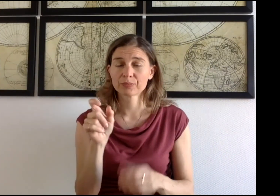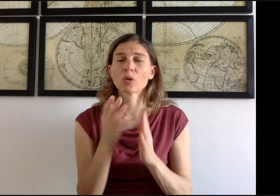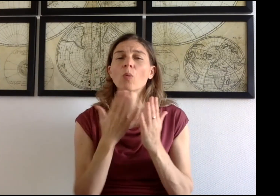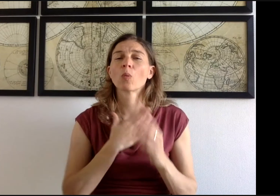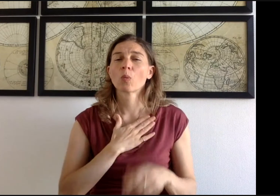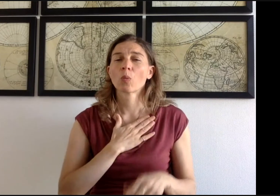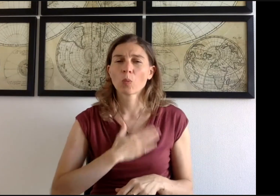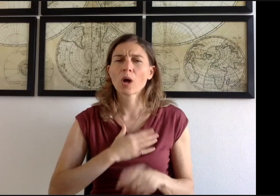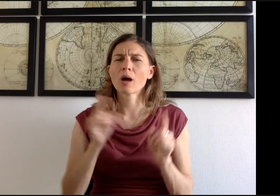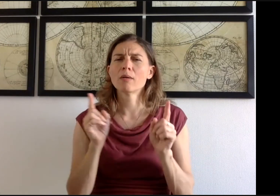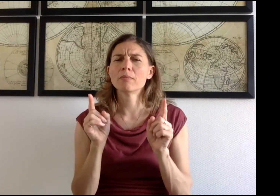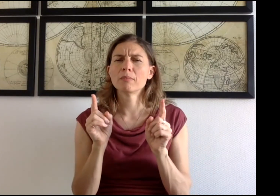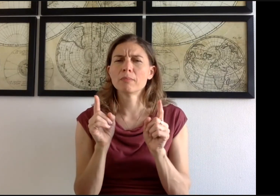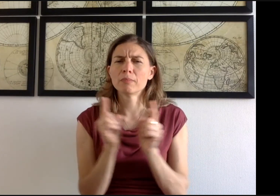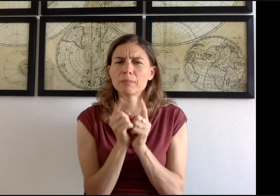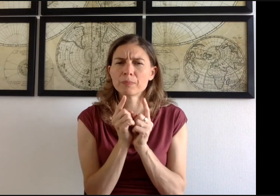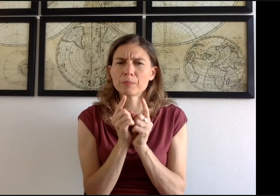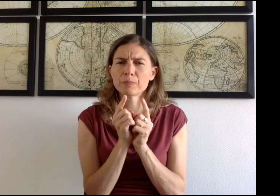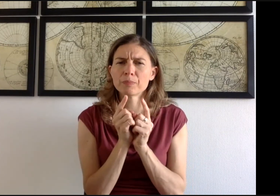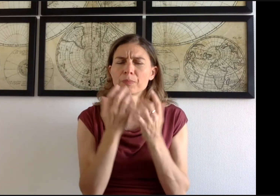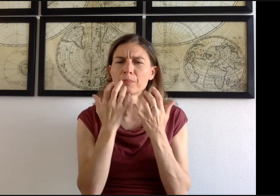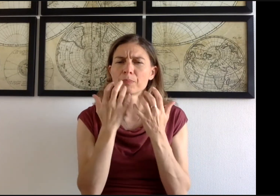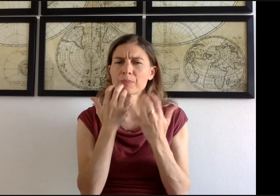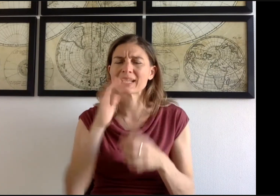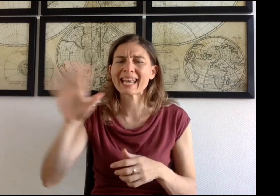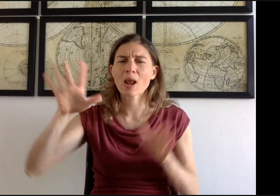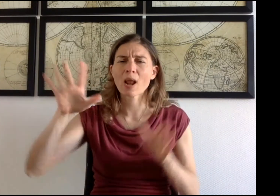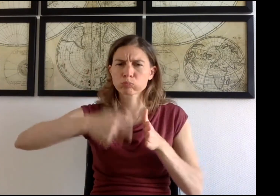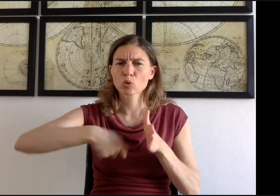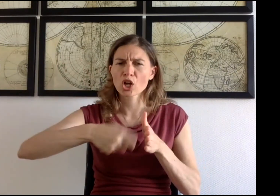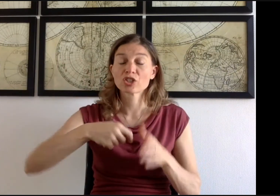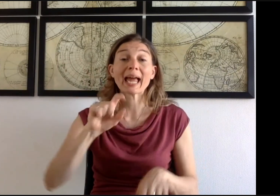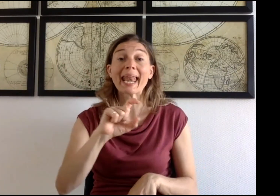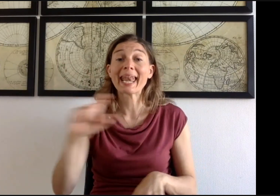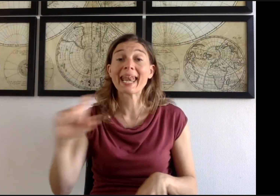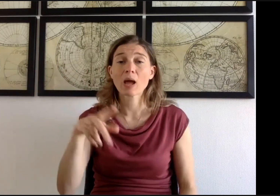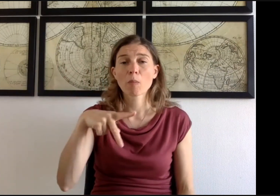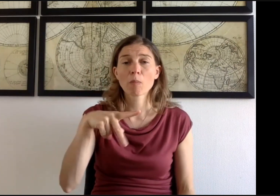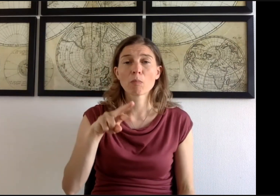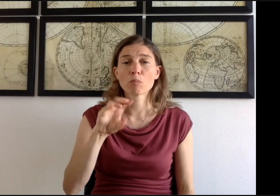a project... Project Proactive which is an Horizon2020 project